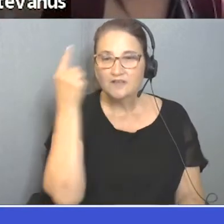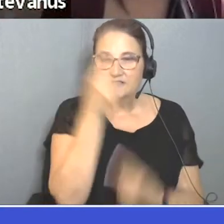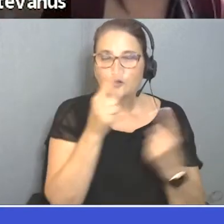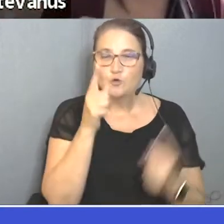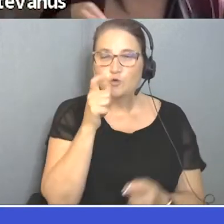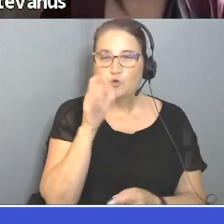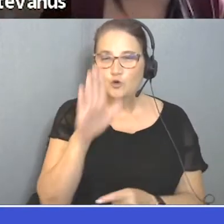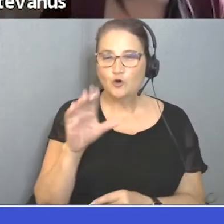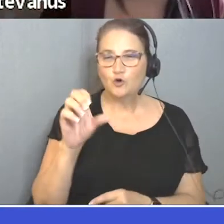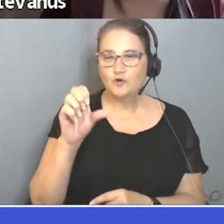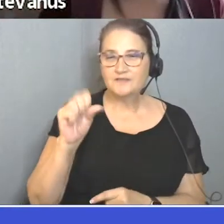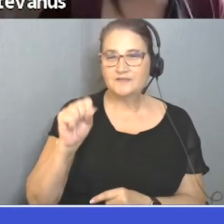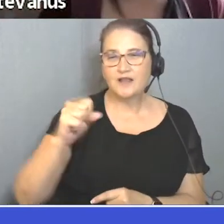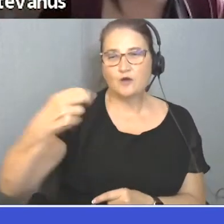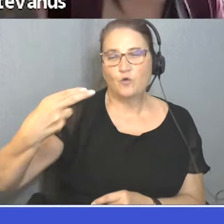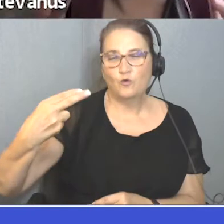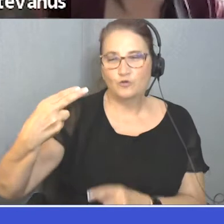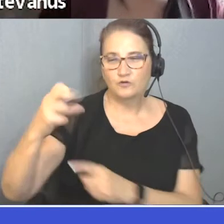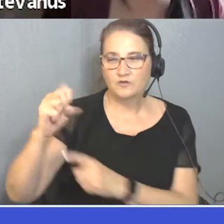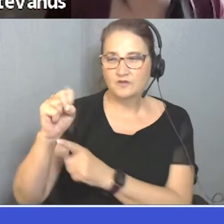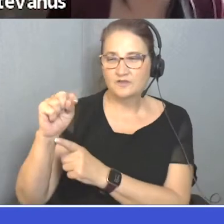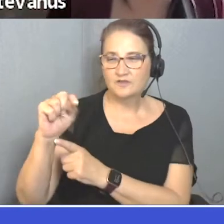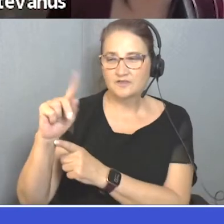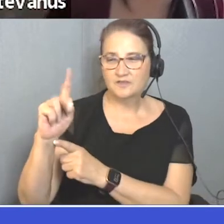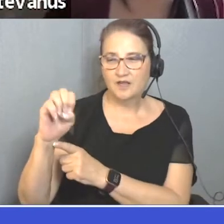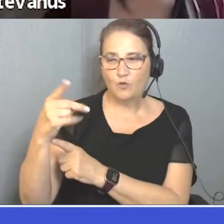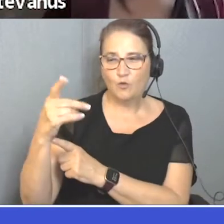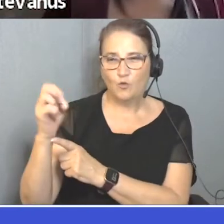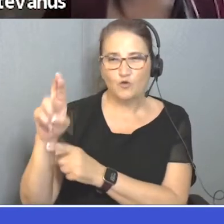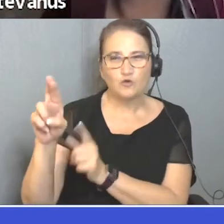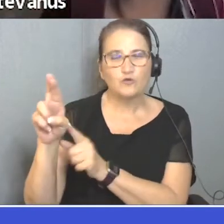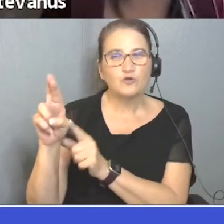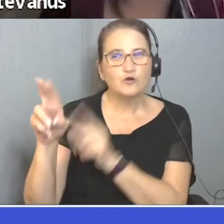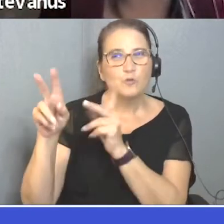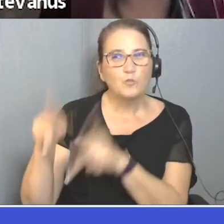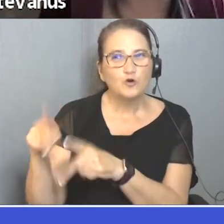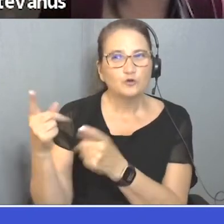doing. Literally, what is that person that